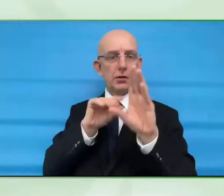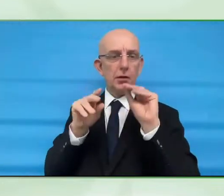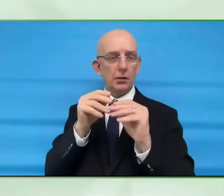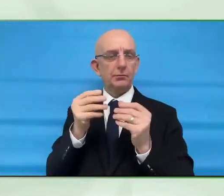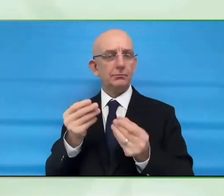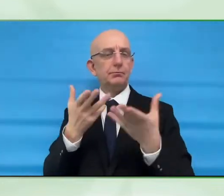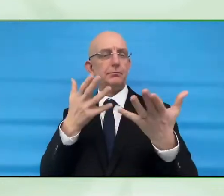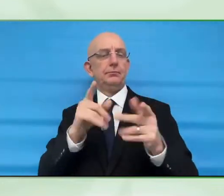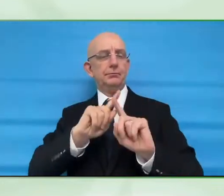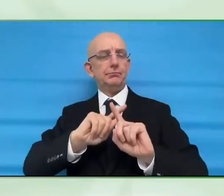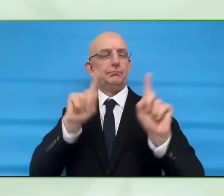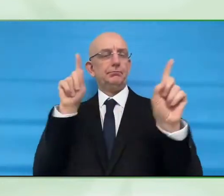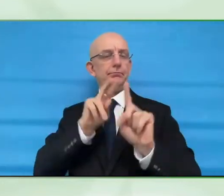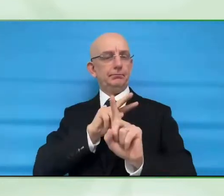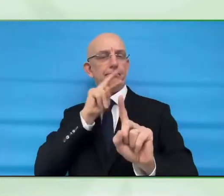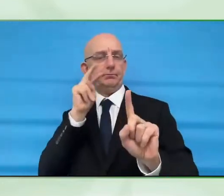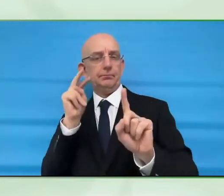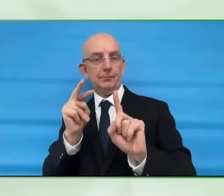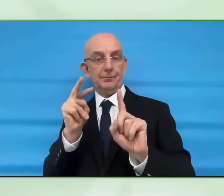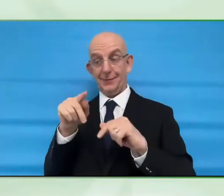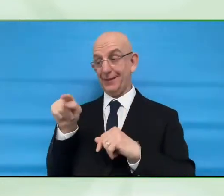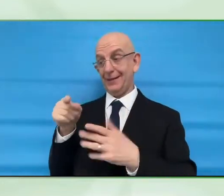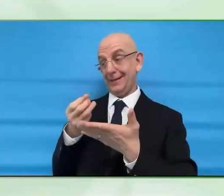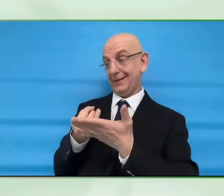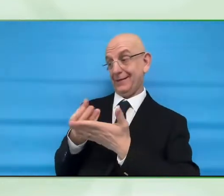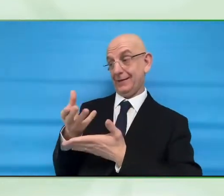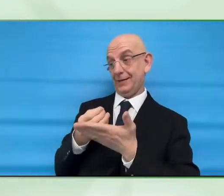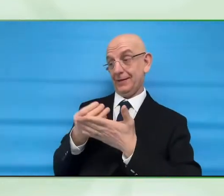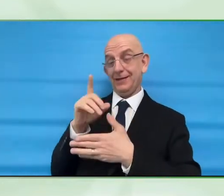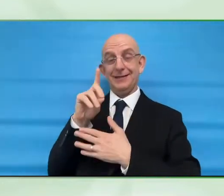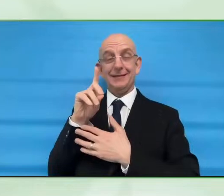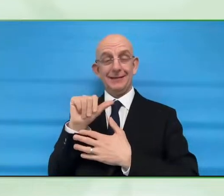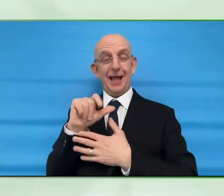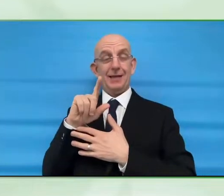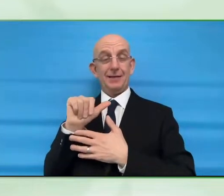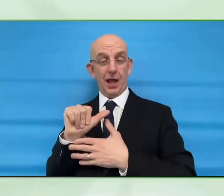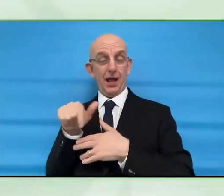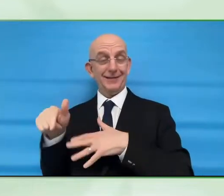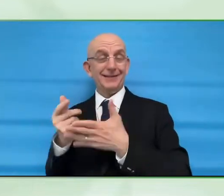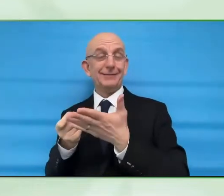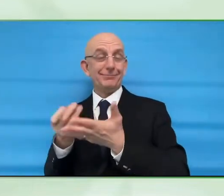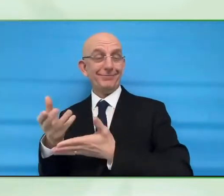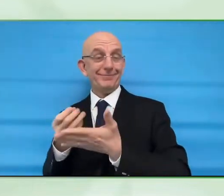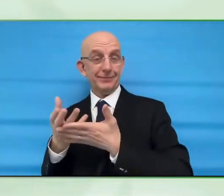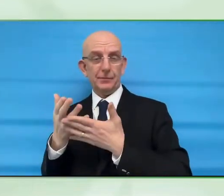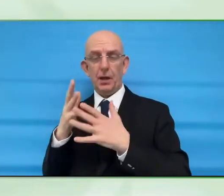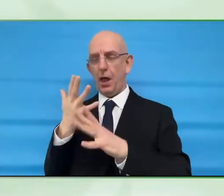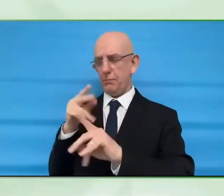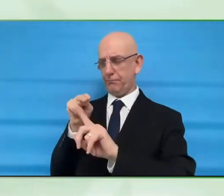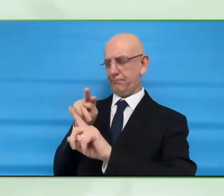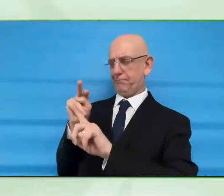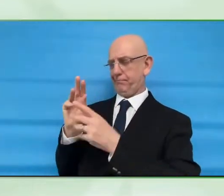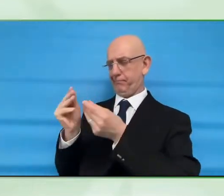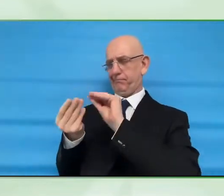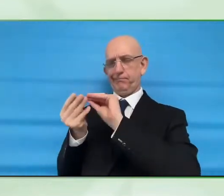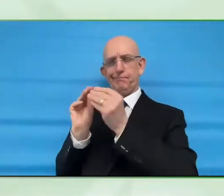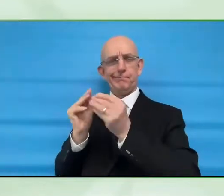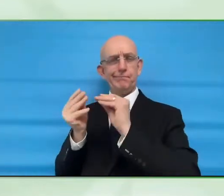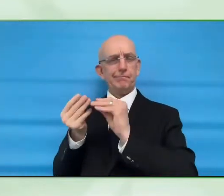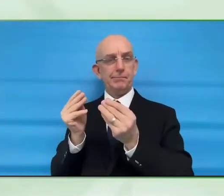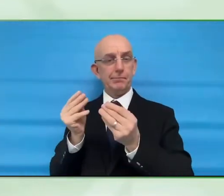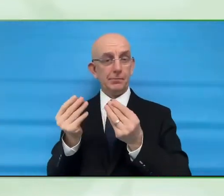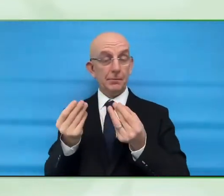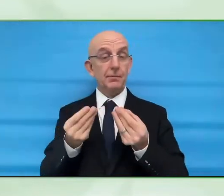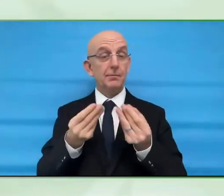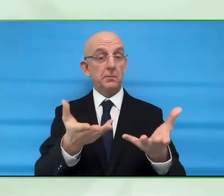One of the main things that we put together is the goal of this the planetarium show which